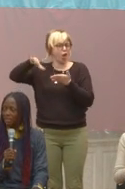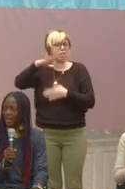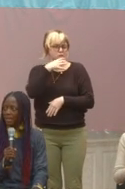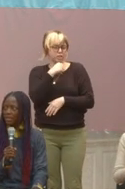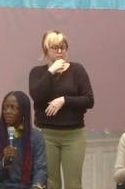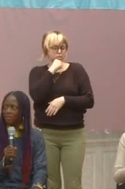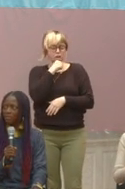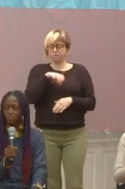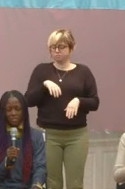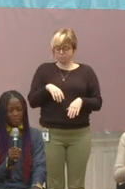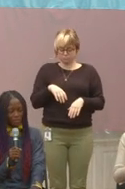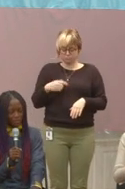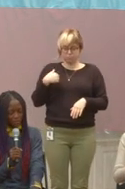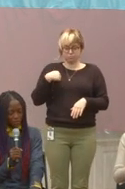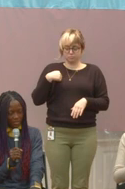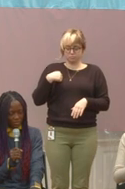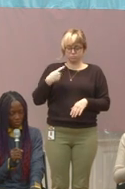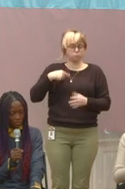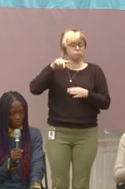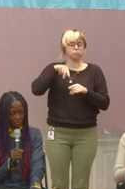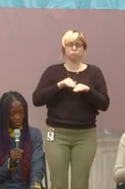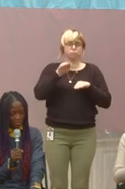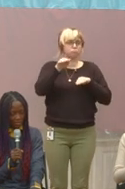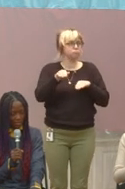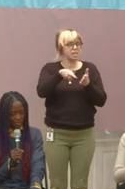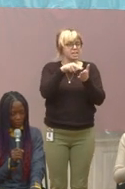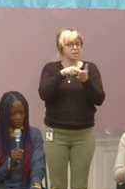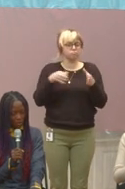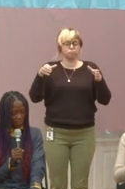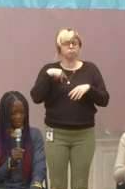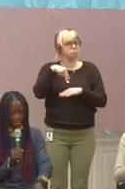and I stepped into a dance studio. And all of my